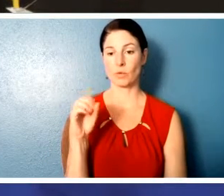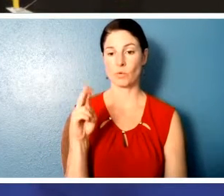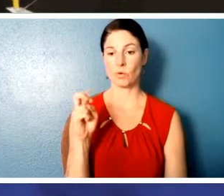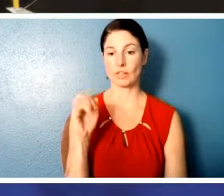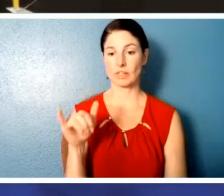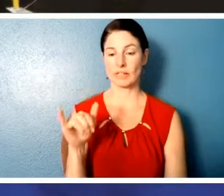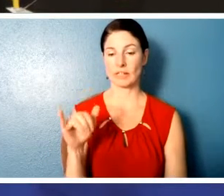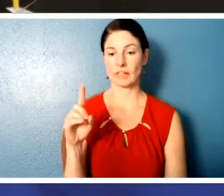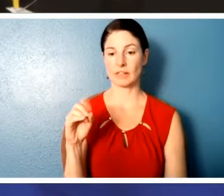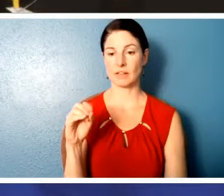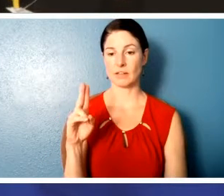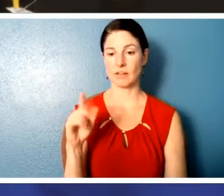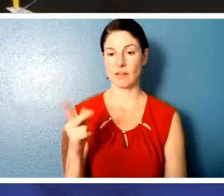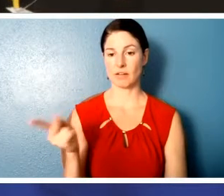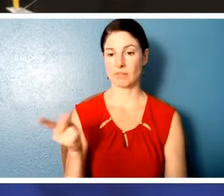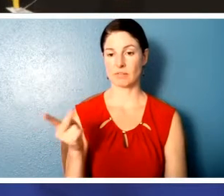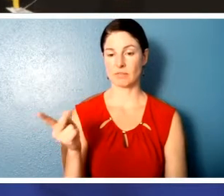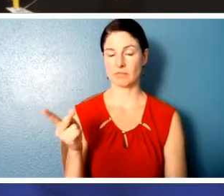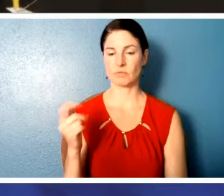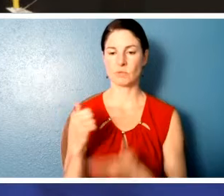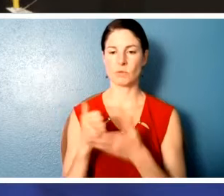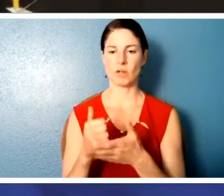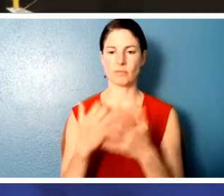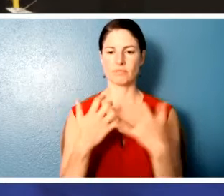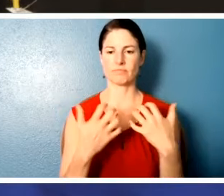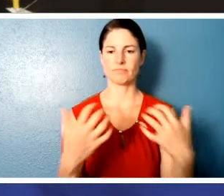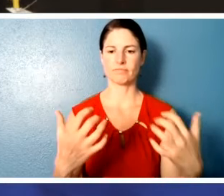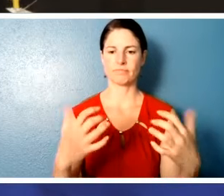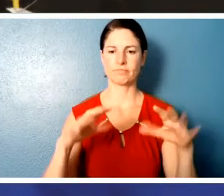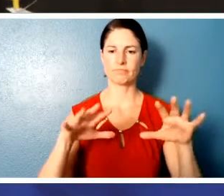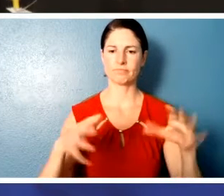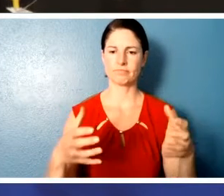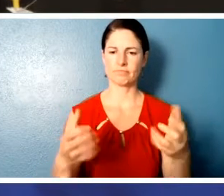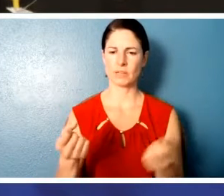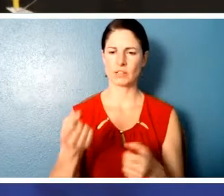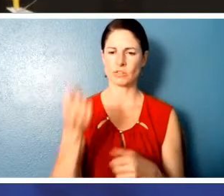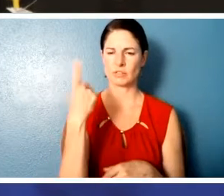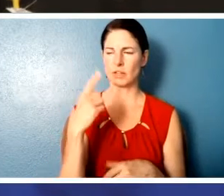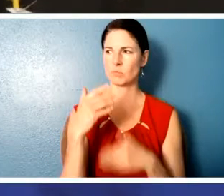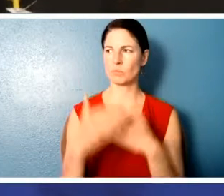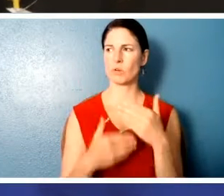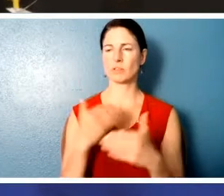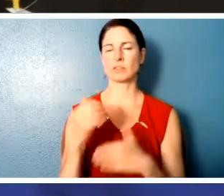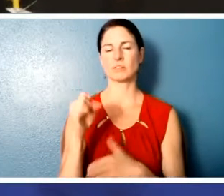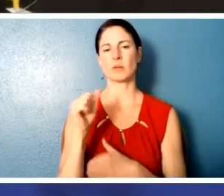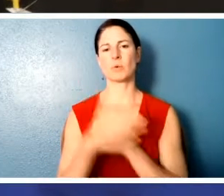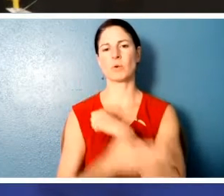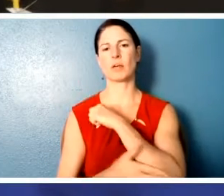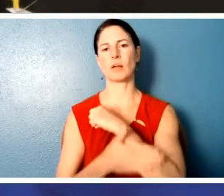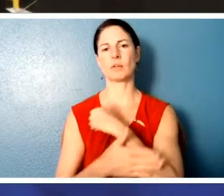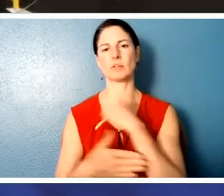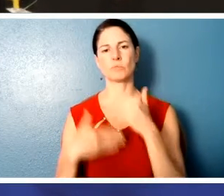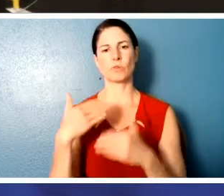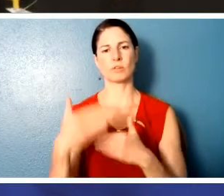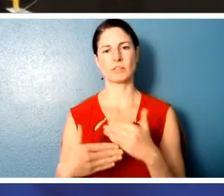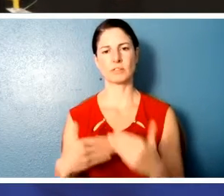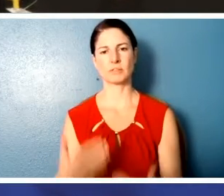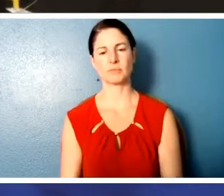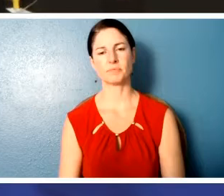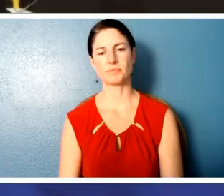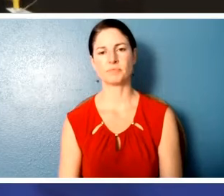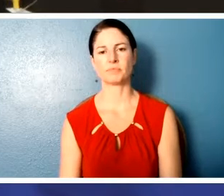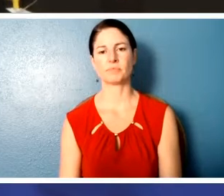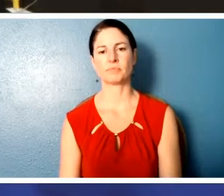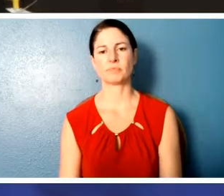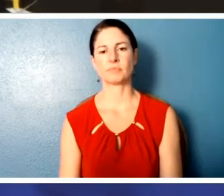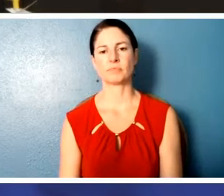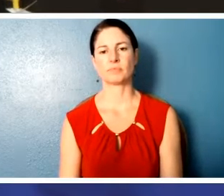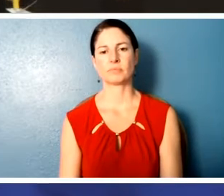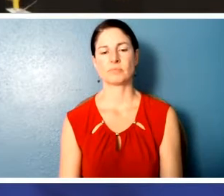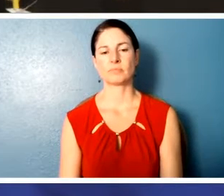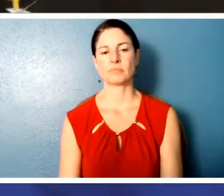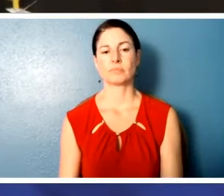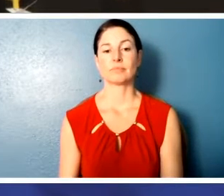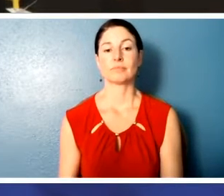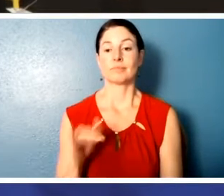SacGov: help our constituency understand the process that tech mechanic is actually already begun and it's an important one, this is one that we go through.